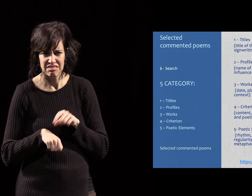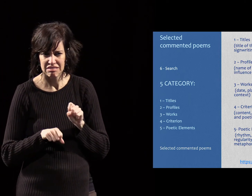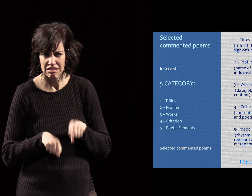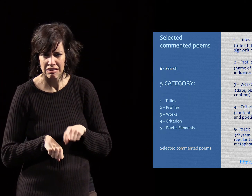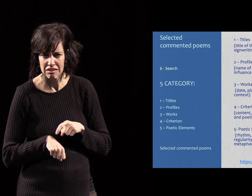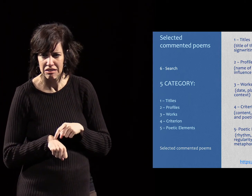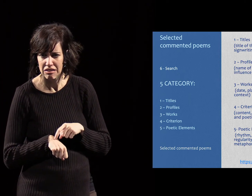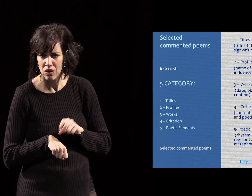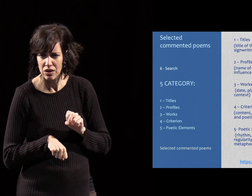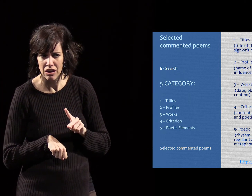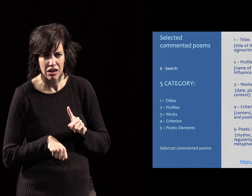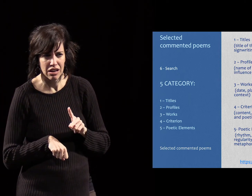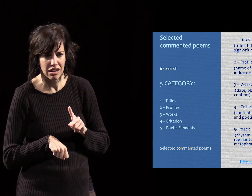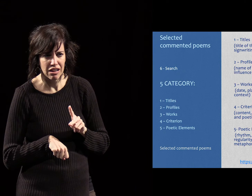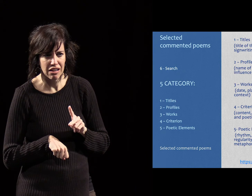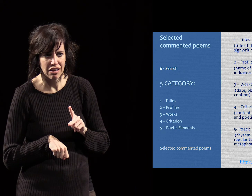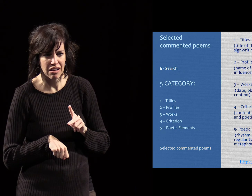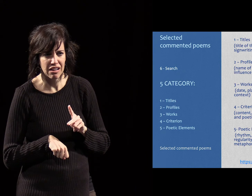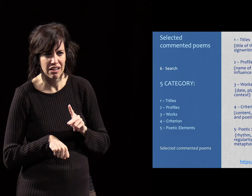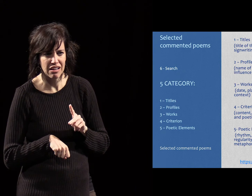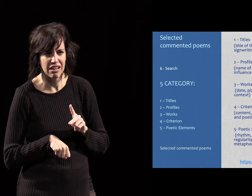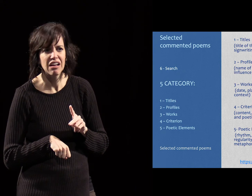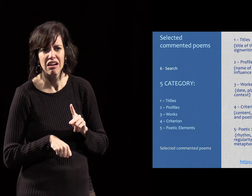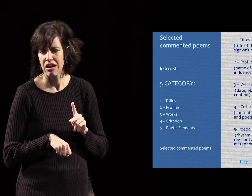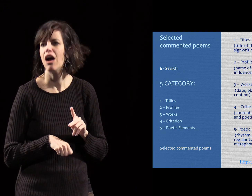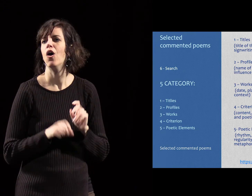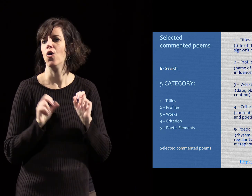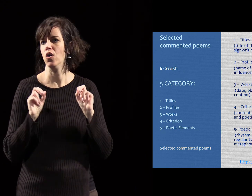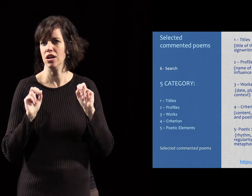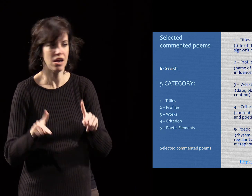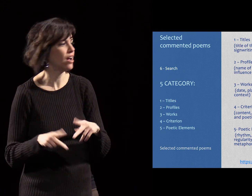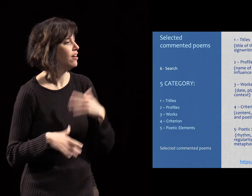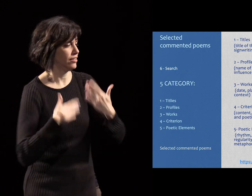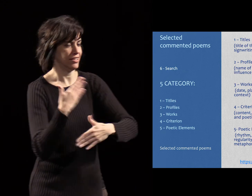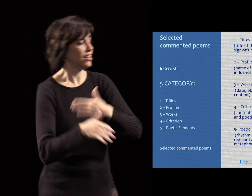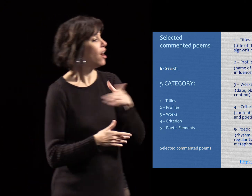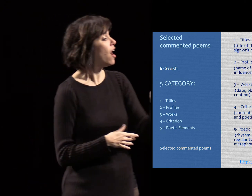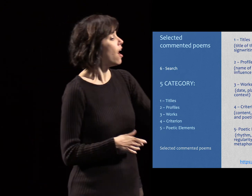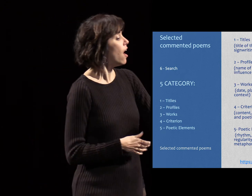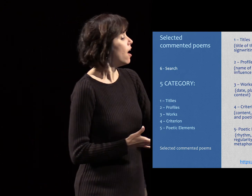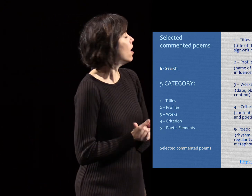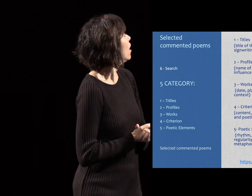but I don't have time to expand on all of those today. We do need to move along.